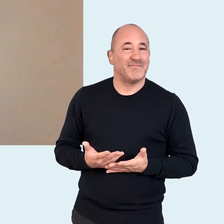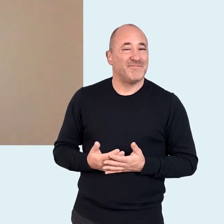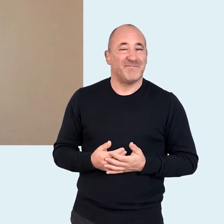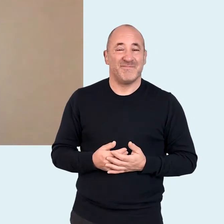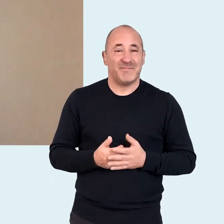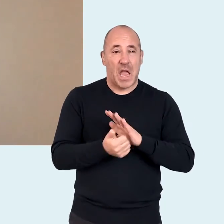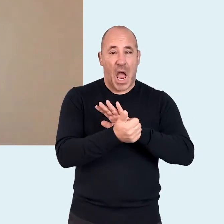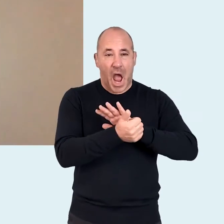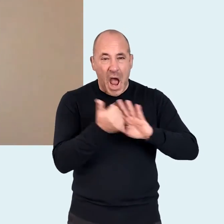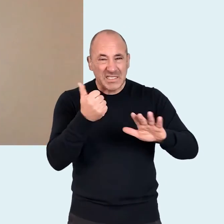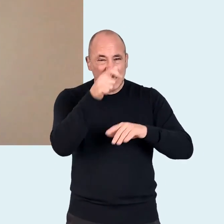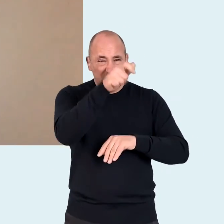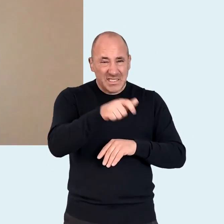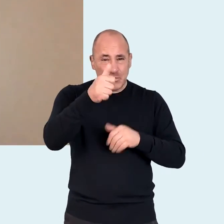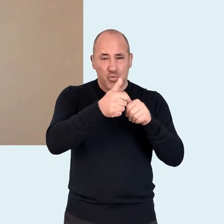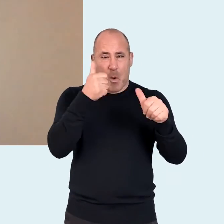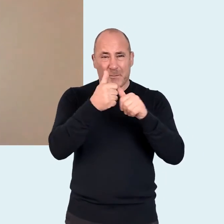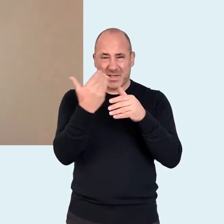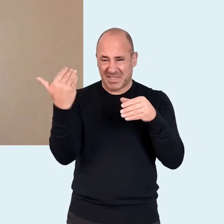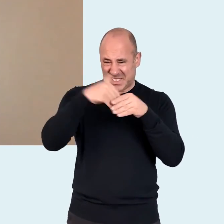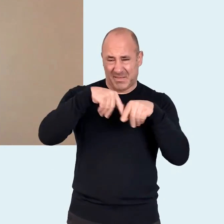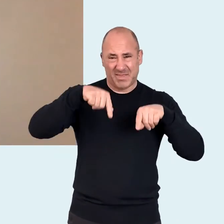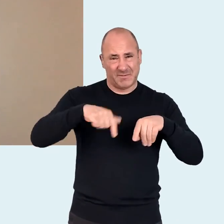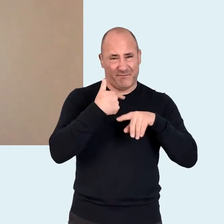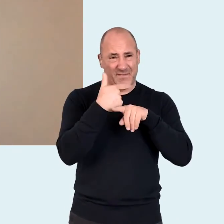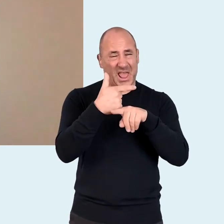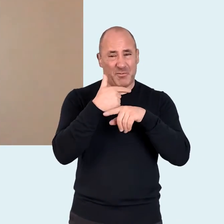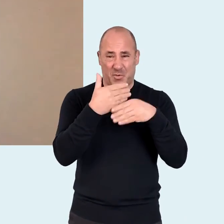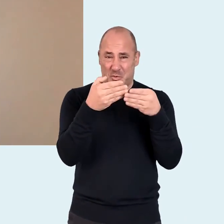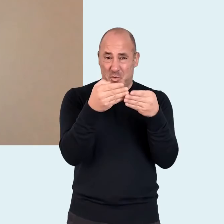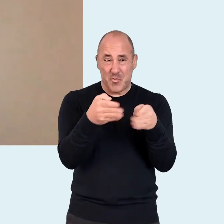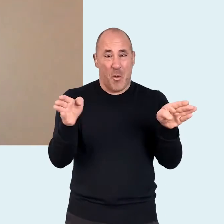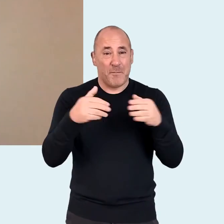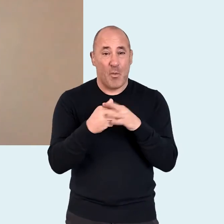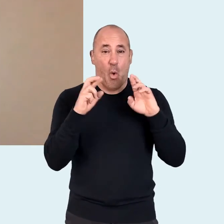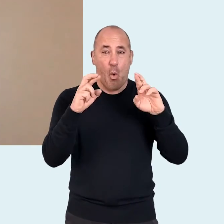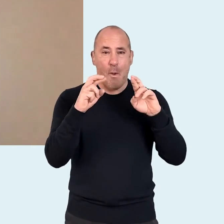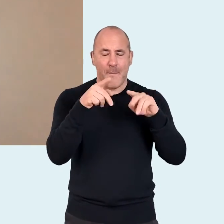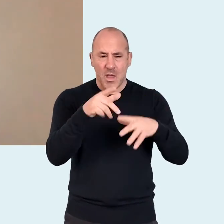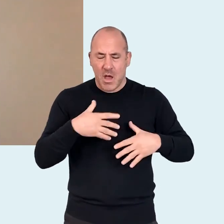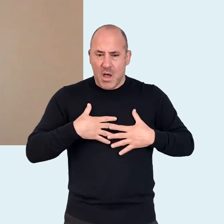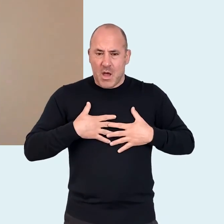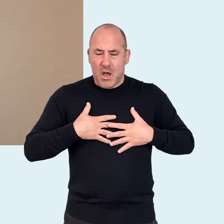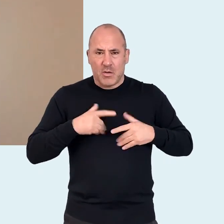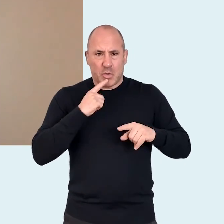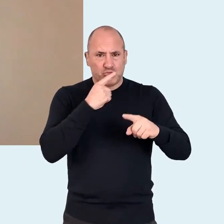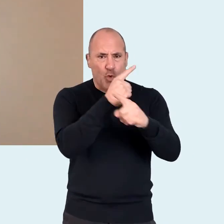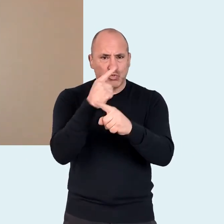There are a huge range of artists and companies featured in this film. We hope it will inspire